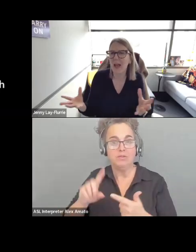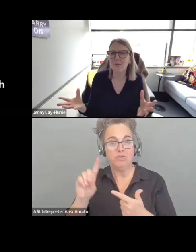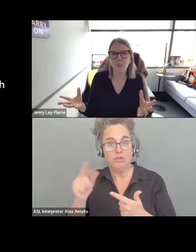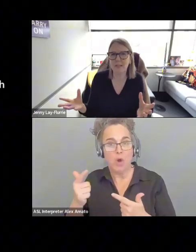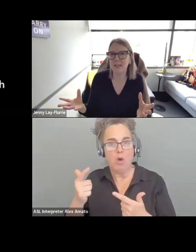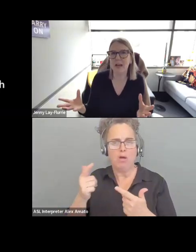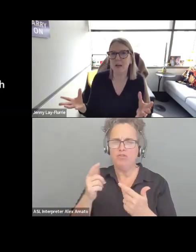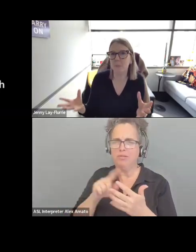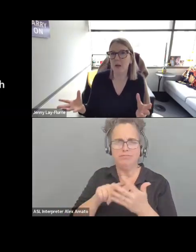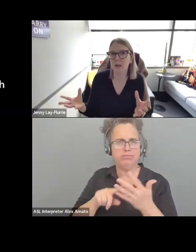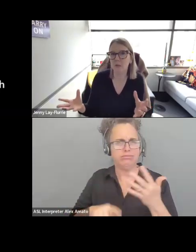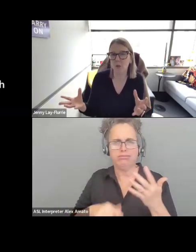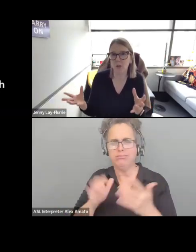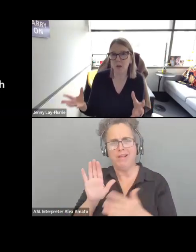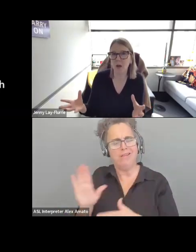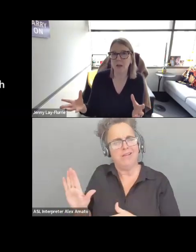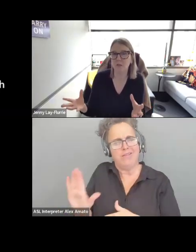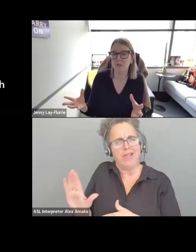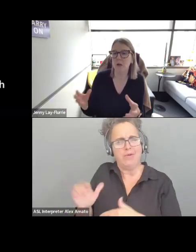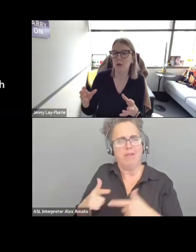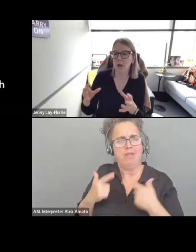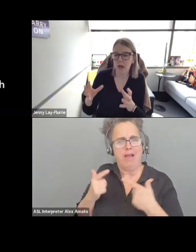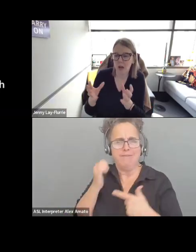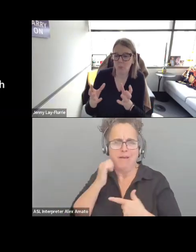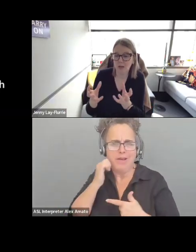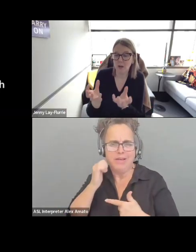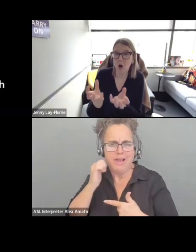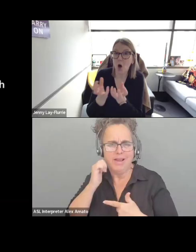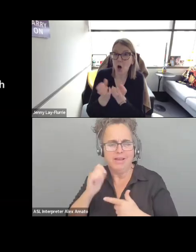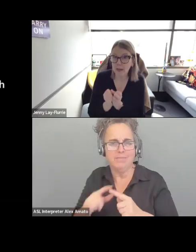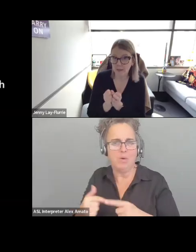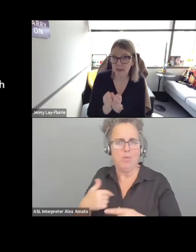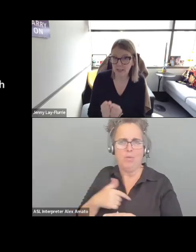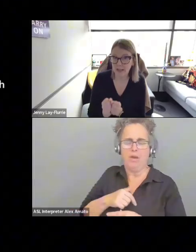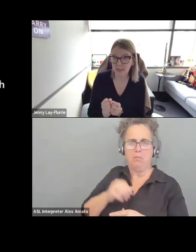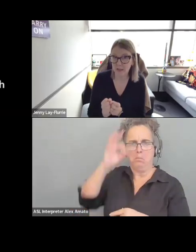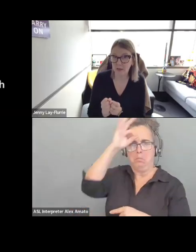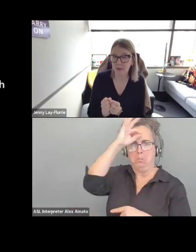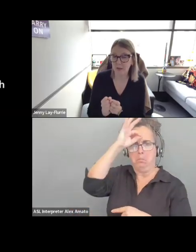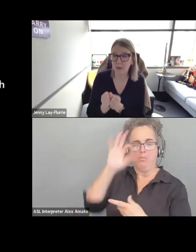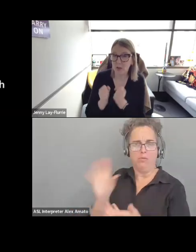that are every day in a blind low vision life. And we could harness that data.